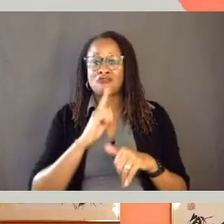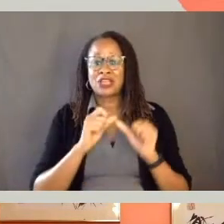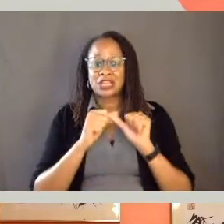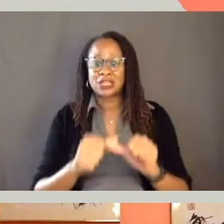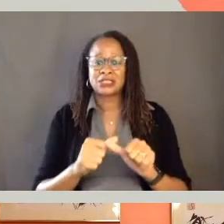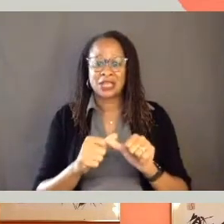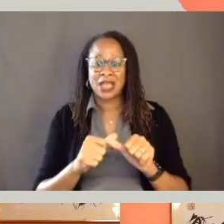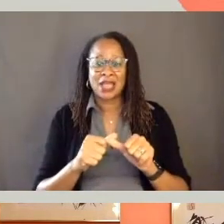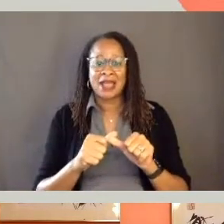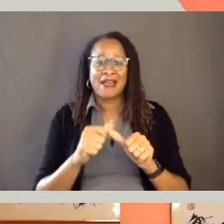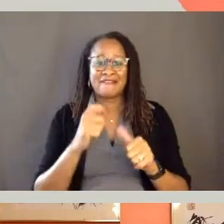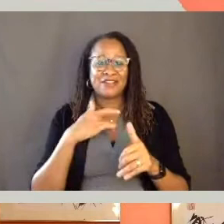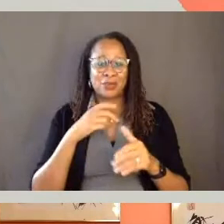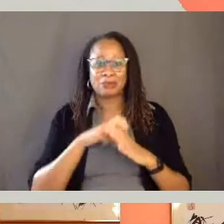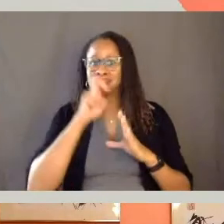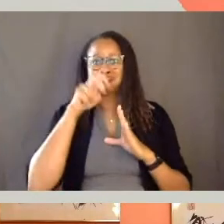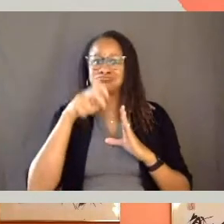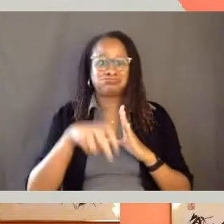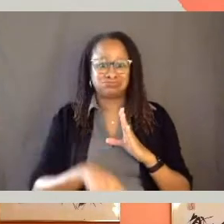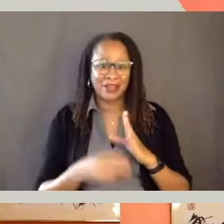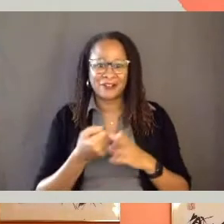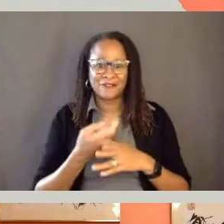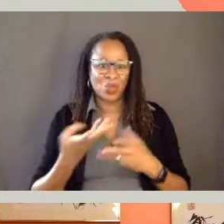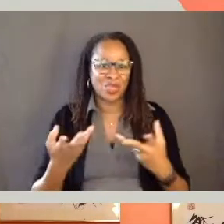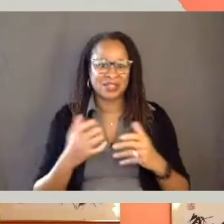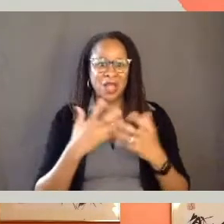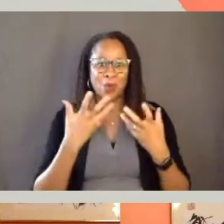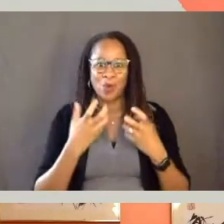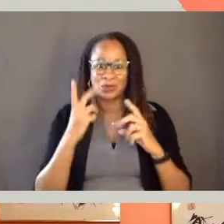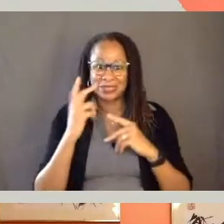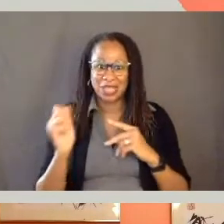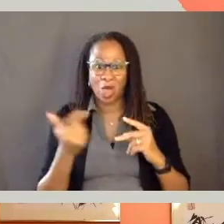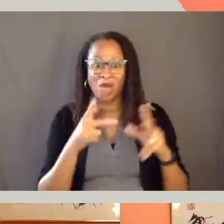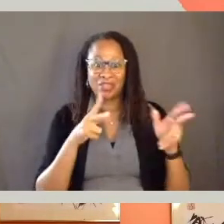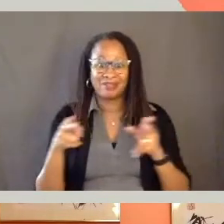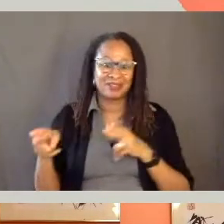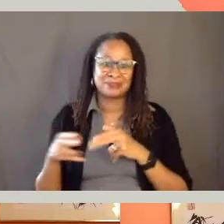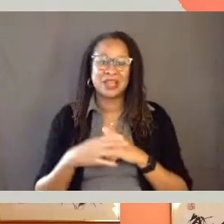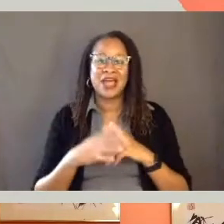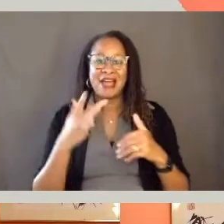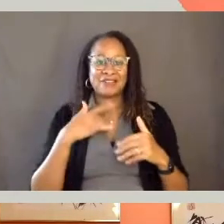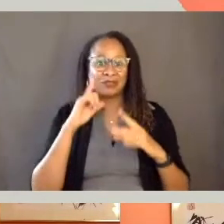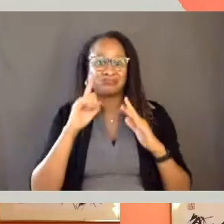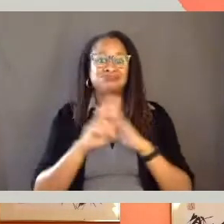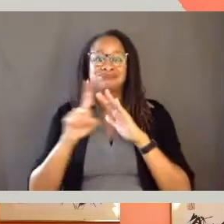because I feel like we're gonna deep dive into a few things, and I feel like a lot of things have been brought up is also